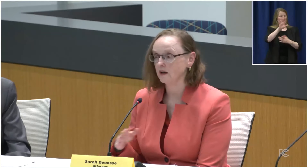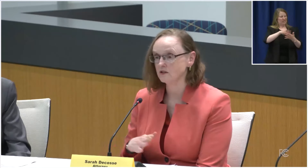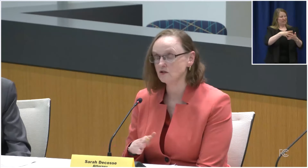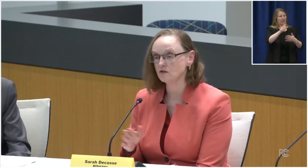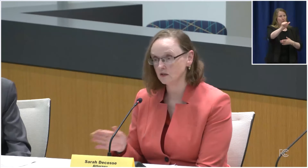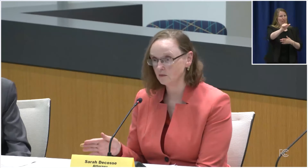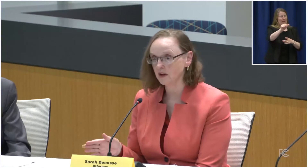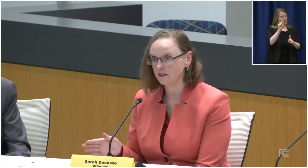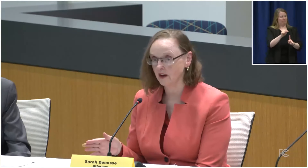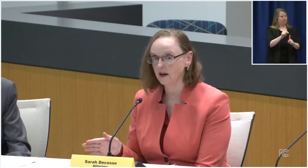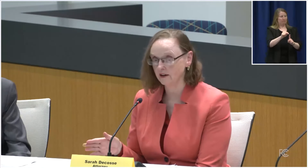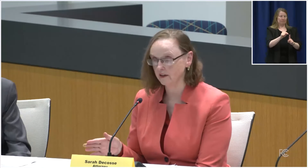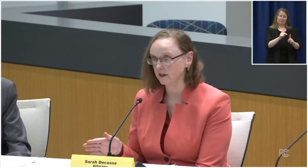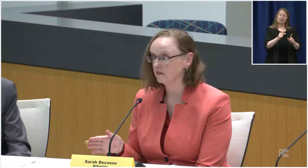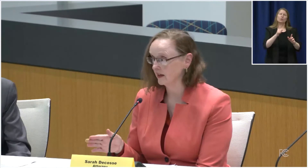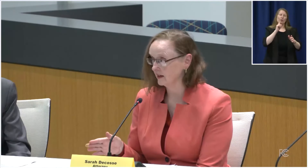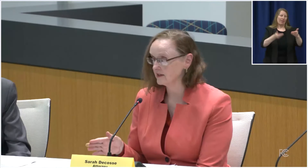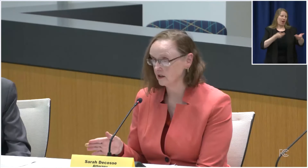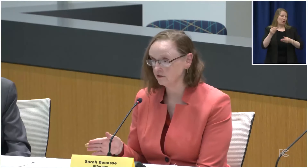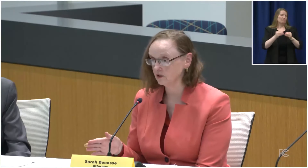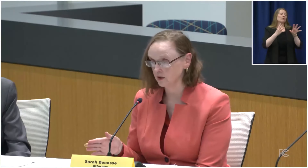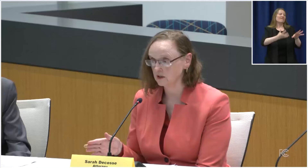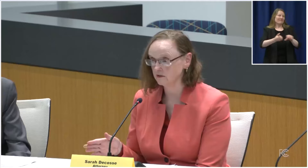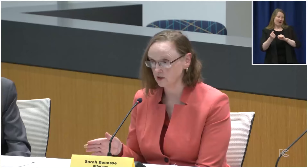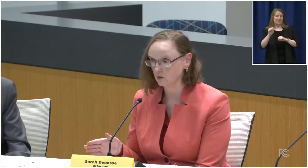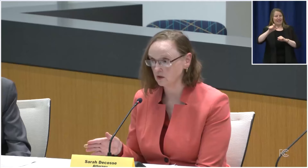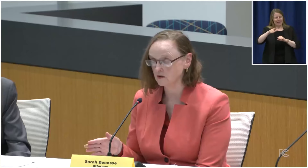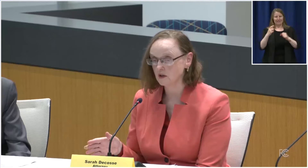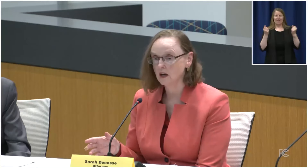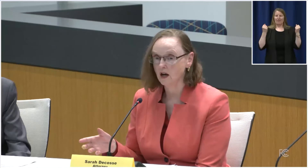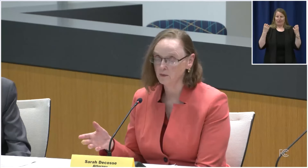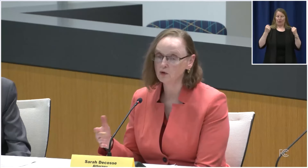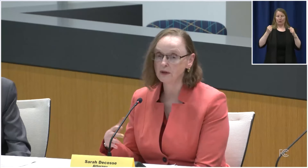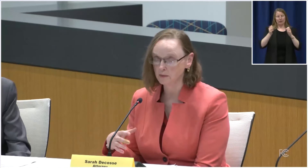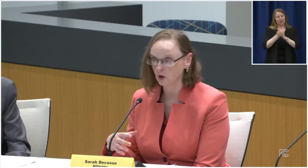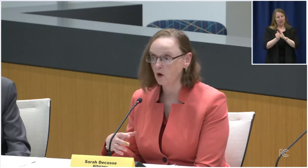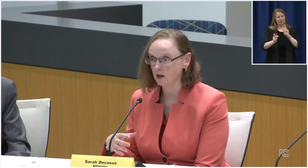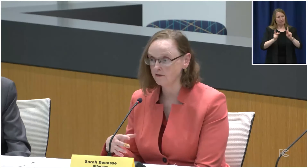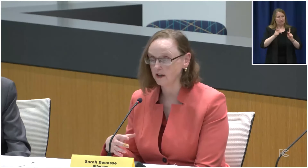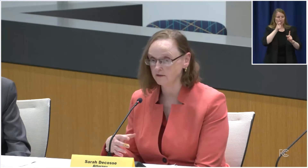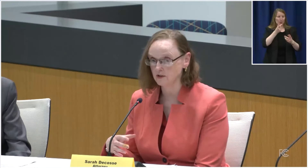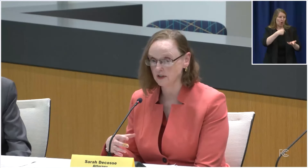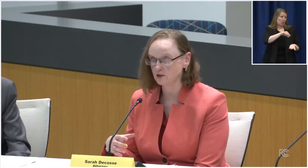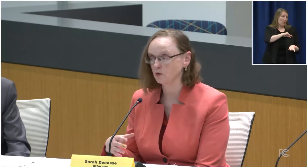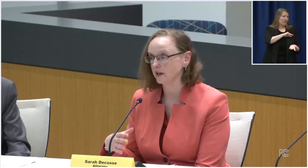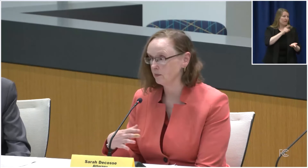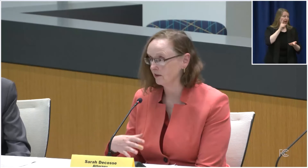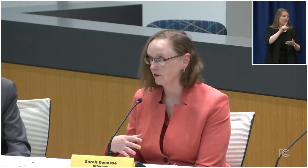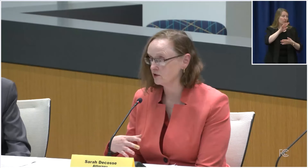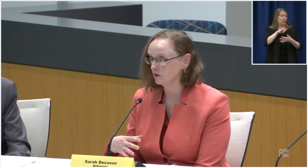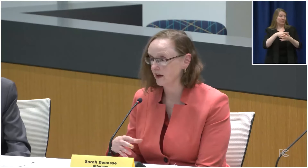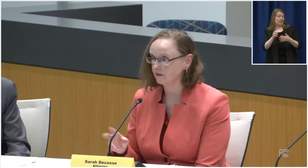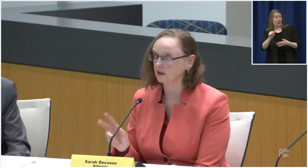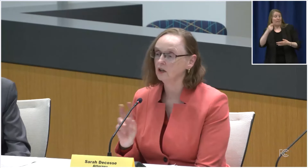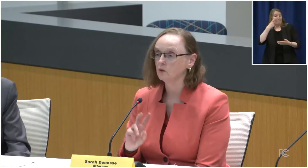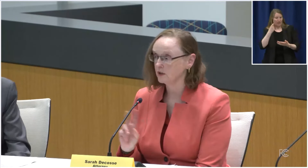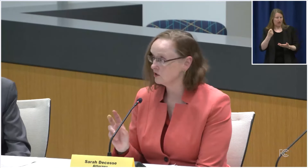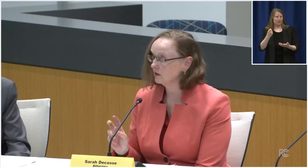SHOULD AGENCIES BE CONSIDERING ADOPTING DVC, THAT WOULD BE A FANTASTIC WAY TO STREAMLINE THE HIRING